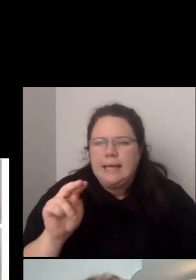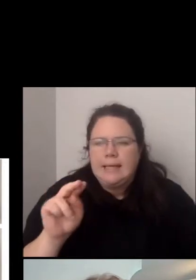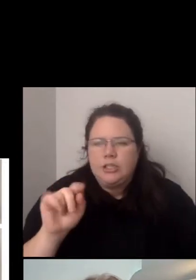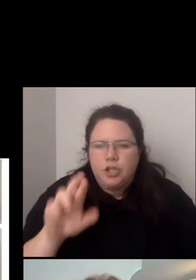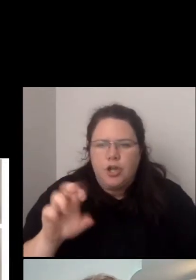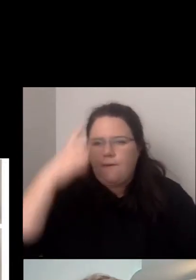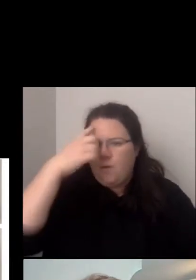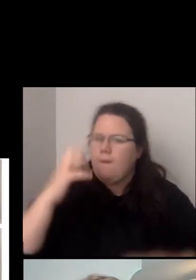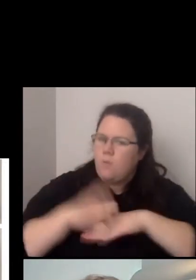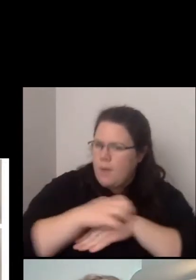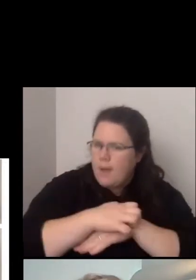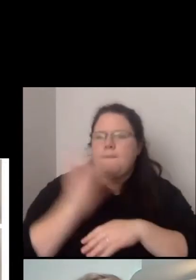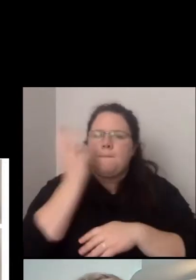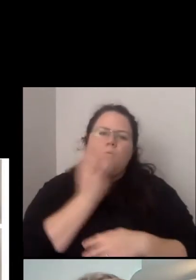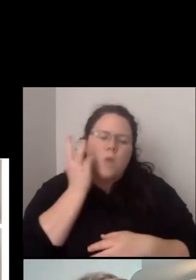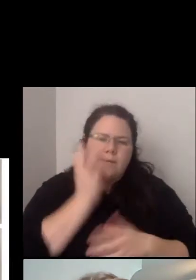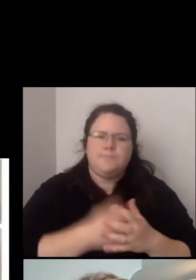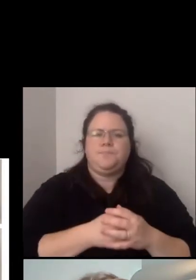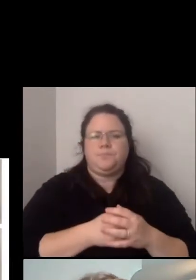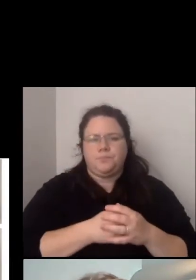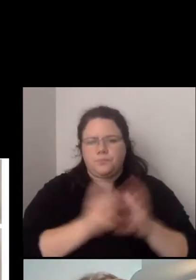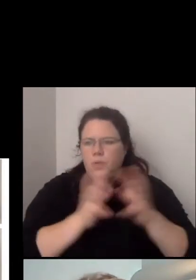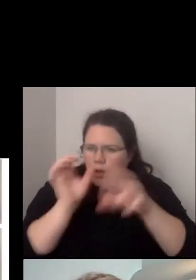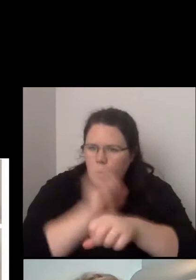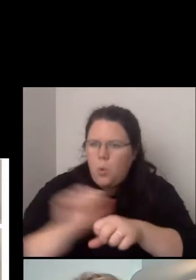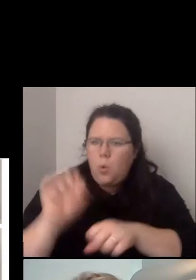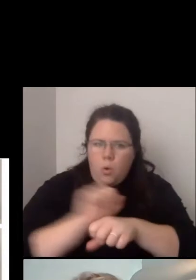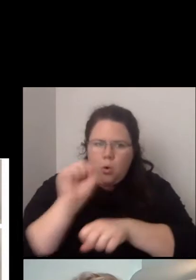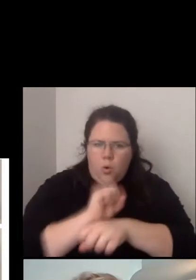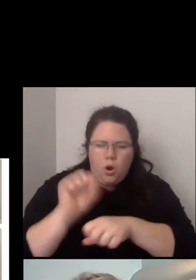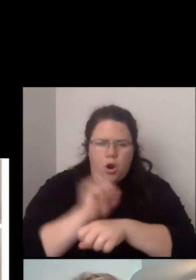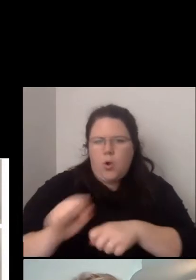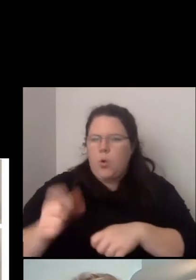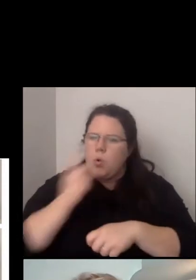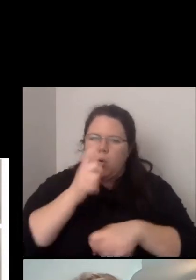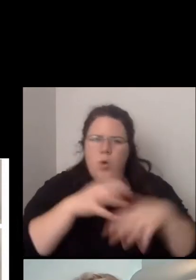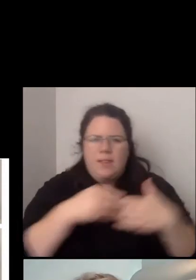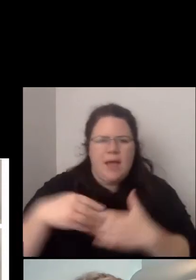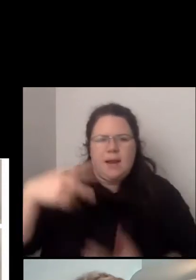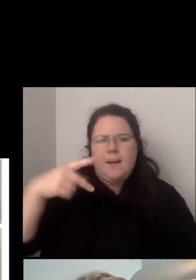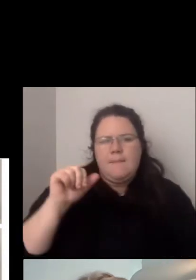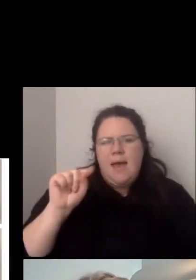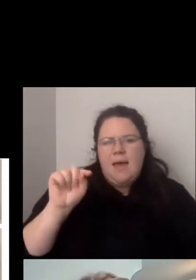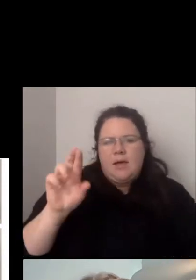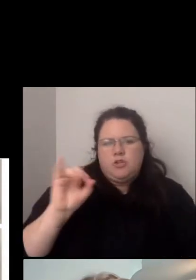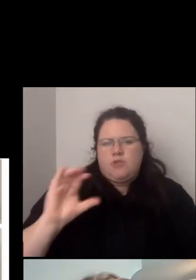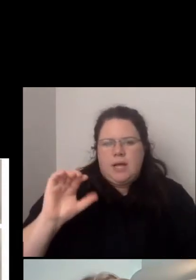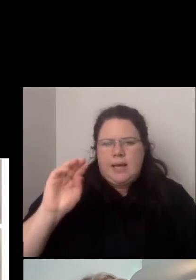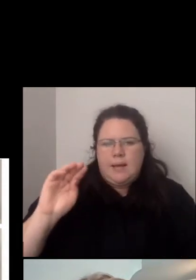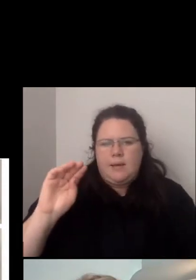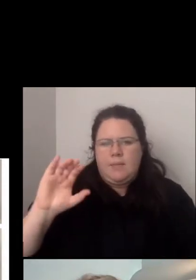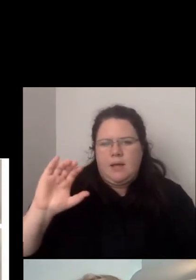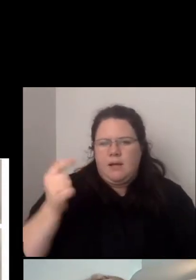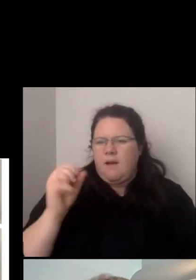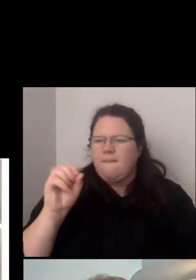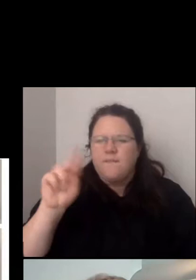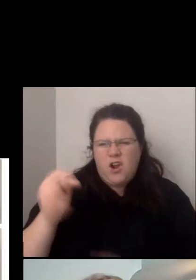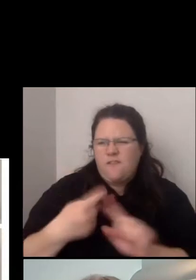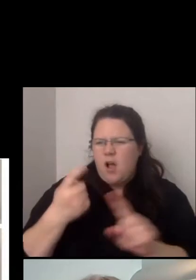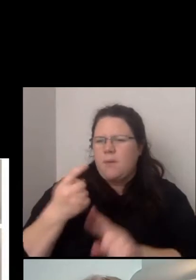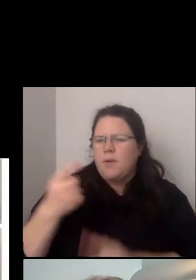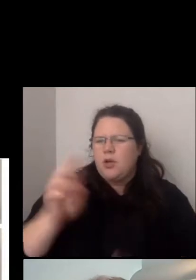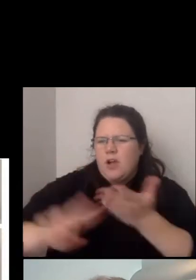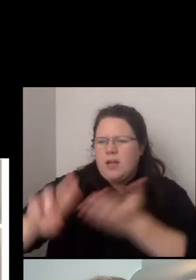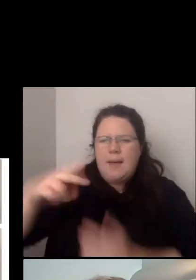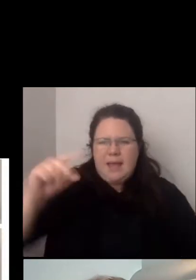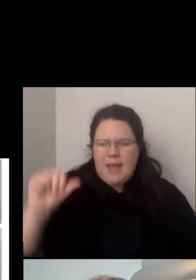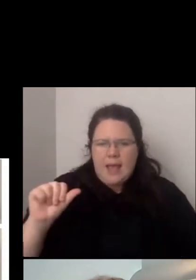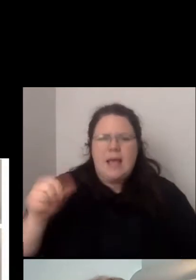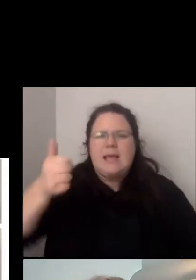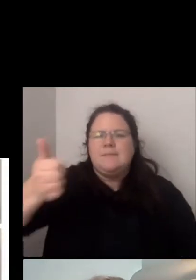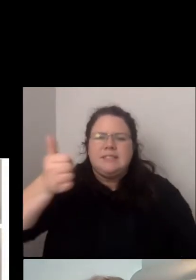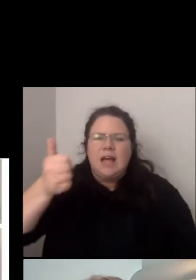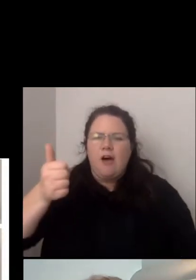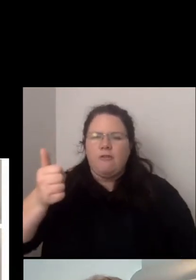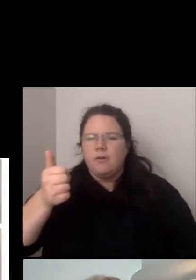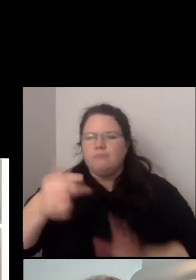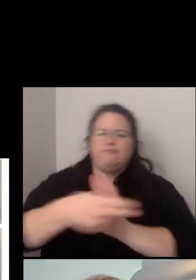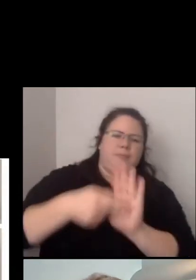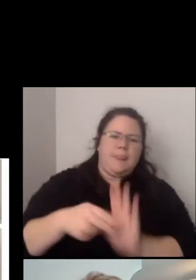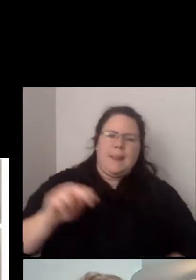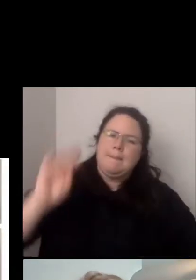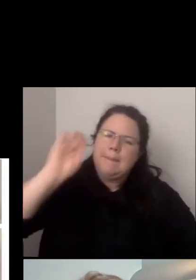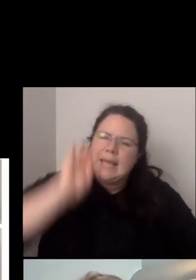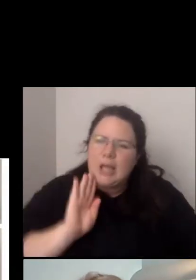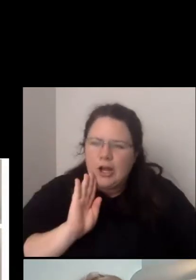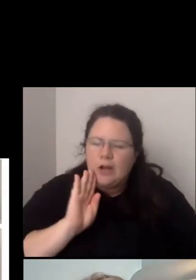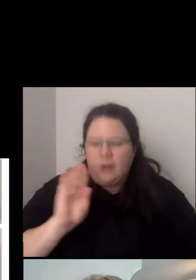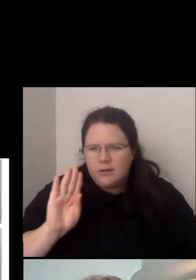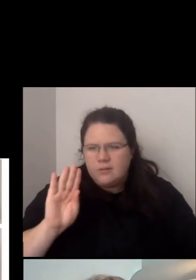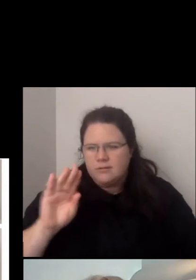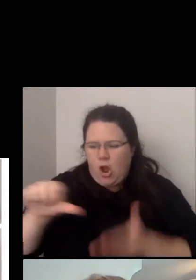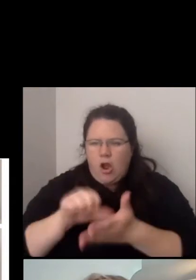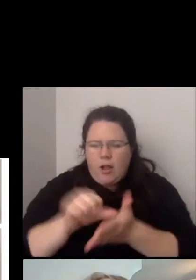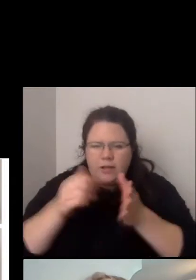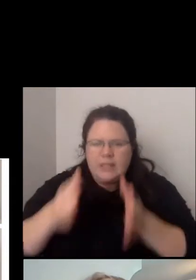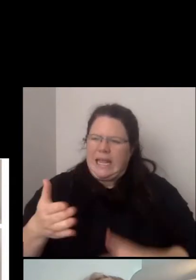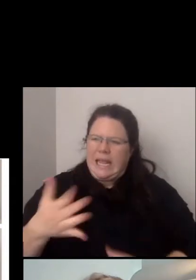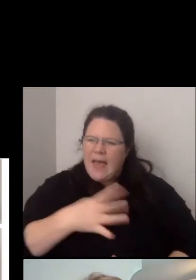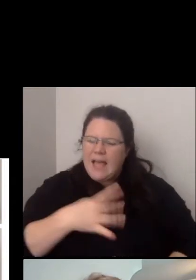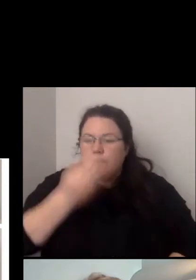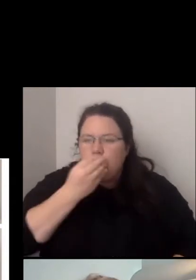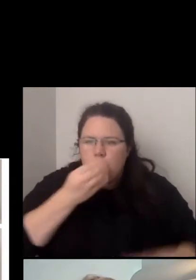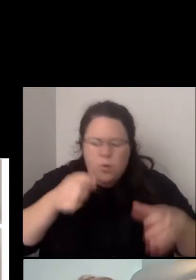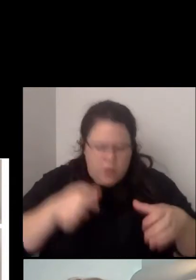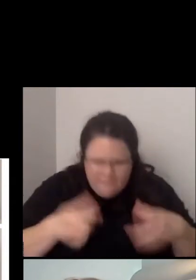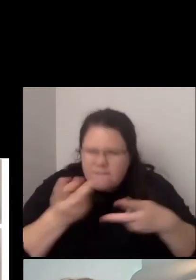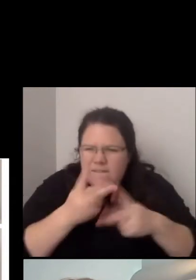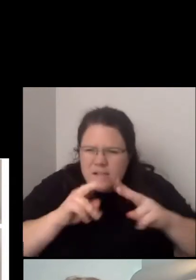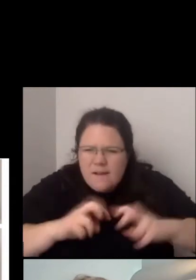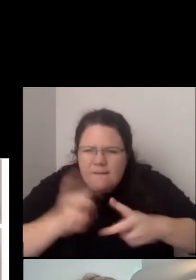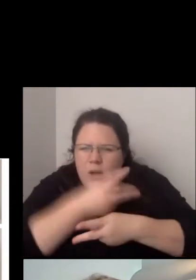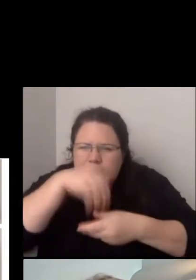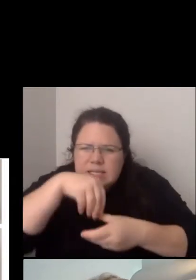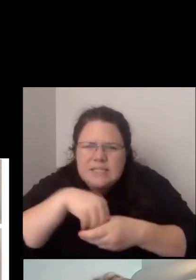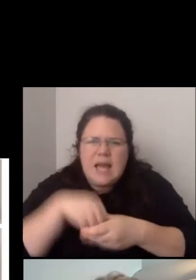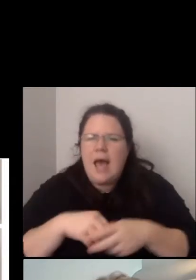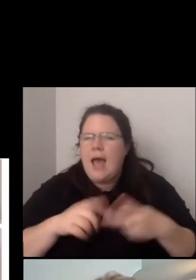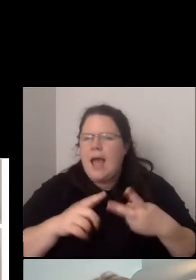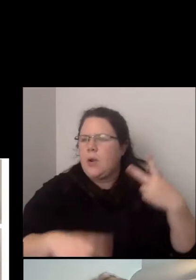A lot of this work has been conducted by Patrick McGovern out of the University of Pennsylvania. He's also known as the beer archaeologist. I loves to look at the chemical composition of food residues and identify recipes for ancient beers, ancient ales, and wine.